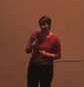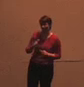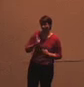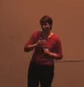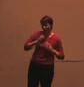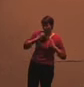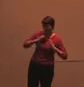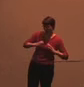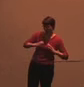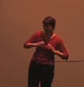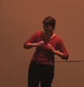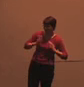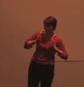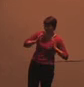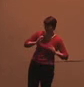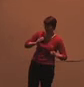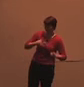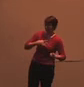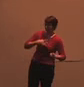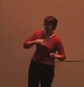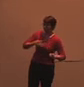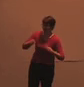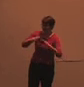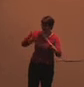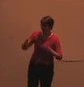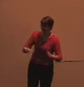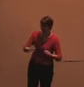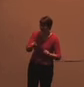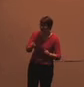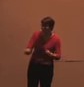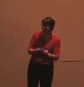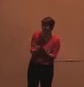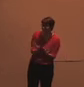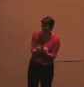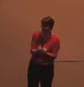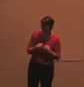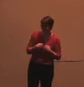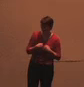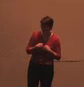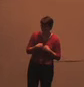But he said at the first meeting with me, he